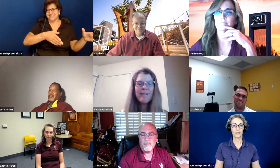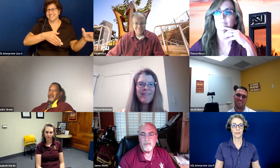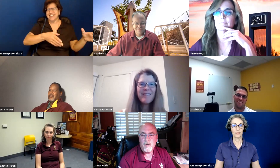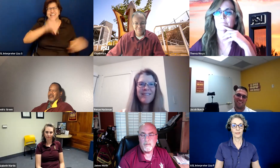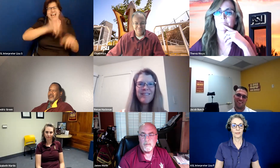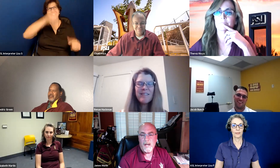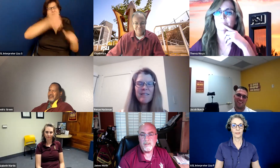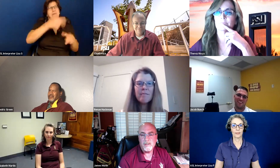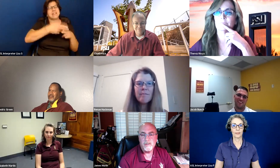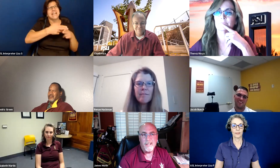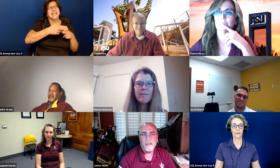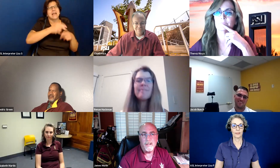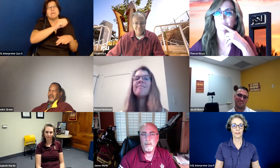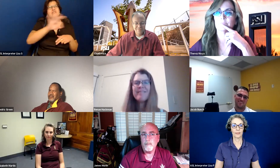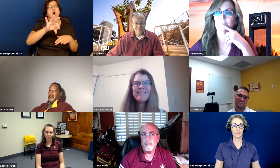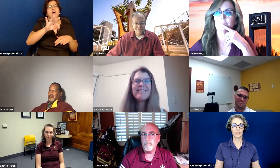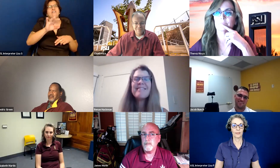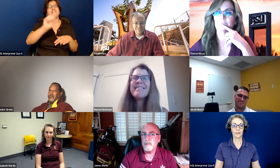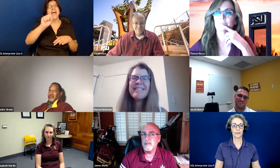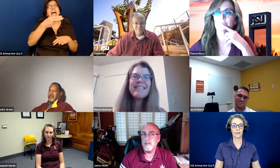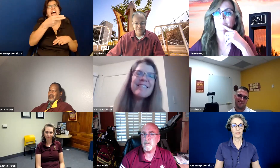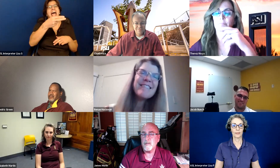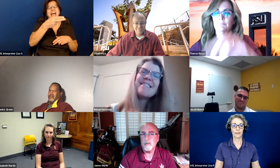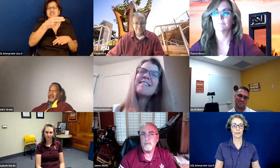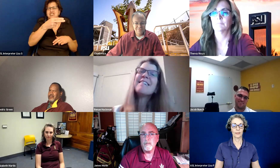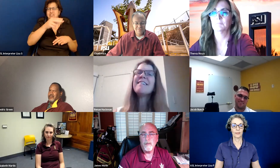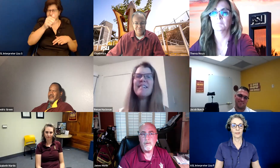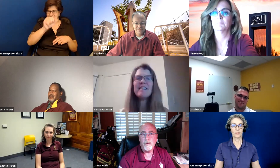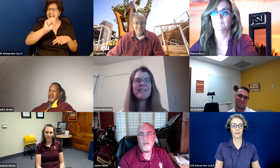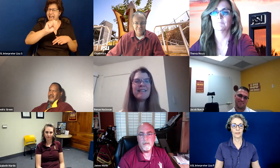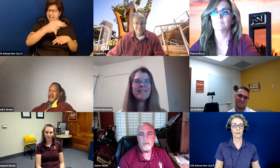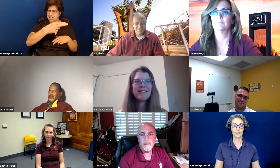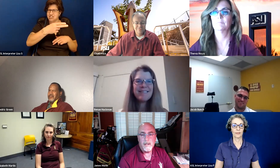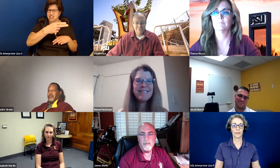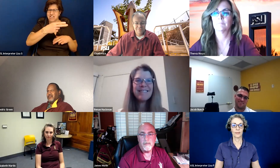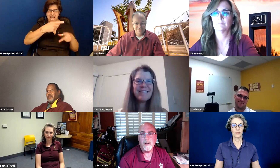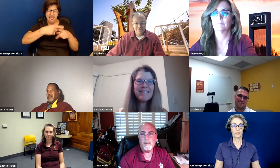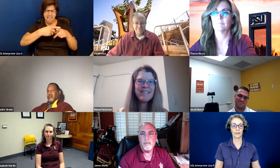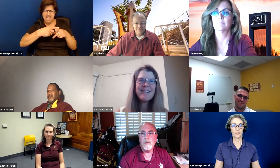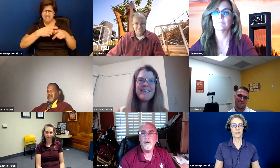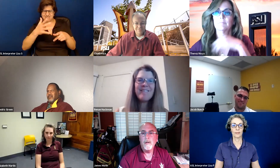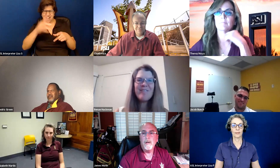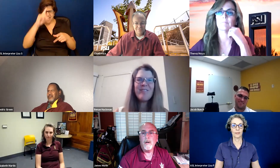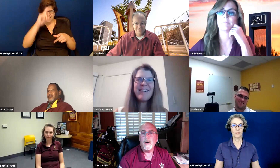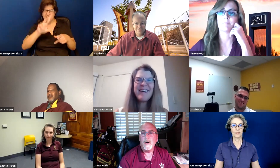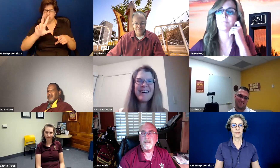But it's off of Ash and about six or third street in downtown Tempe.